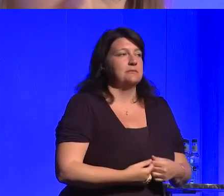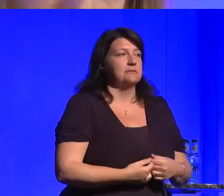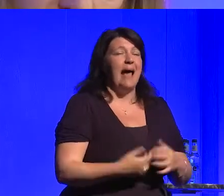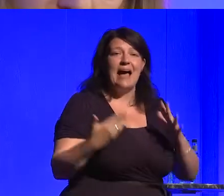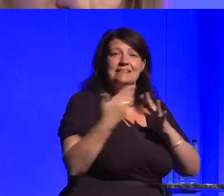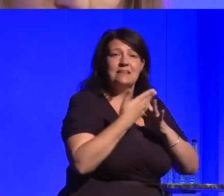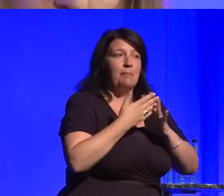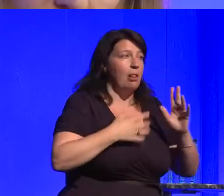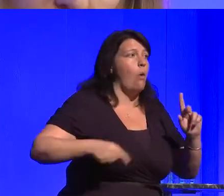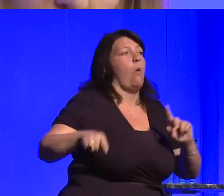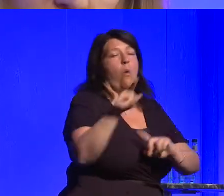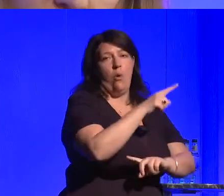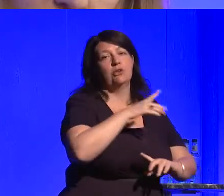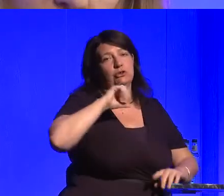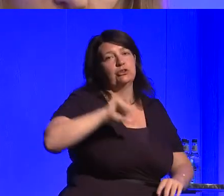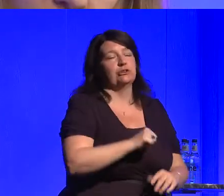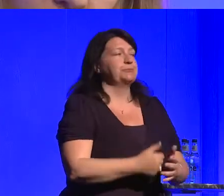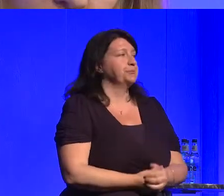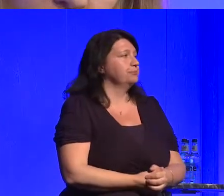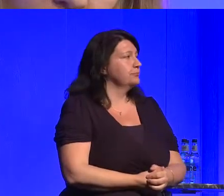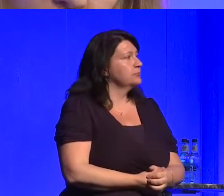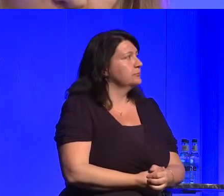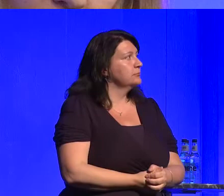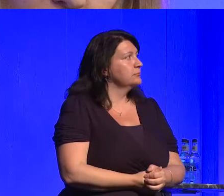What we felt very strongly was that we should not be turning around and saying that certain